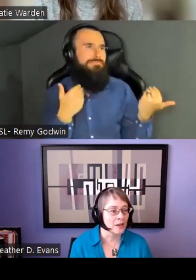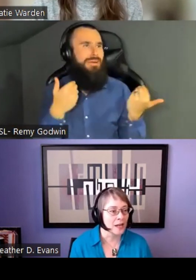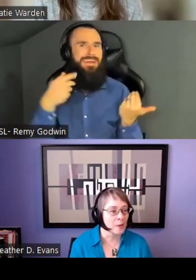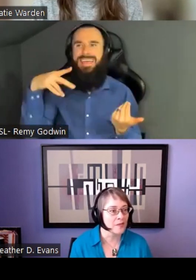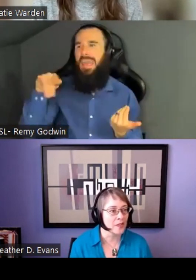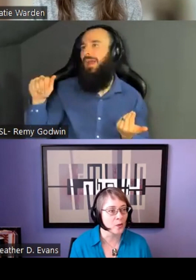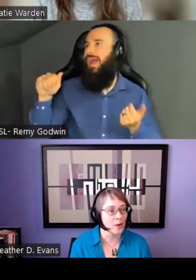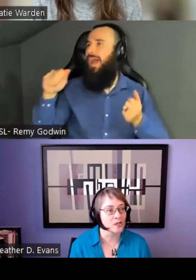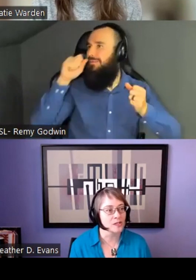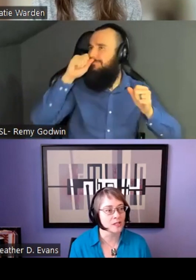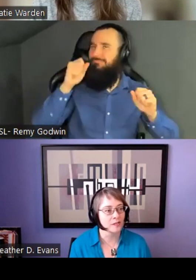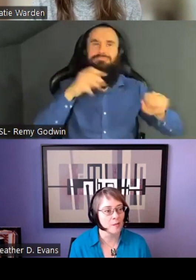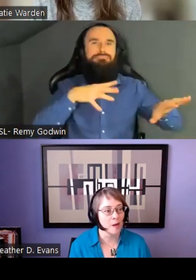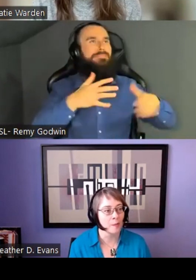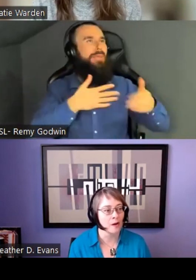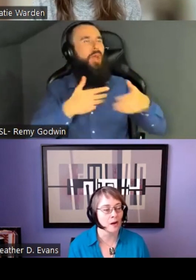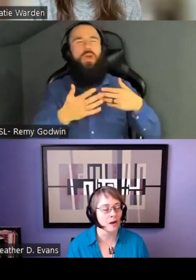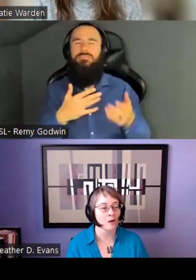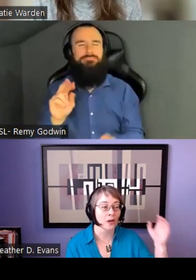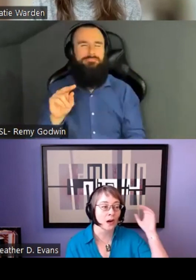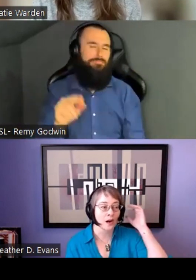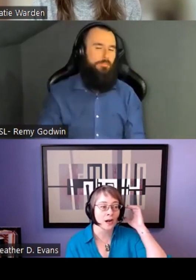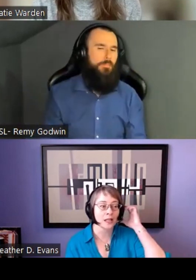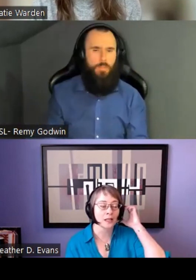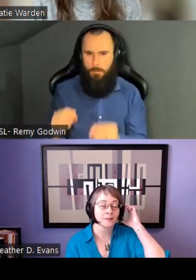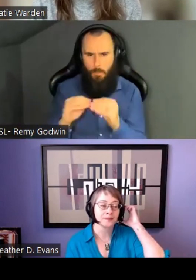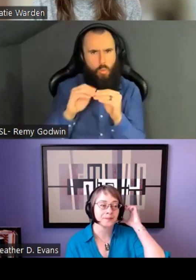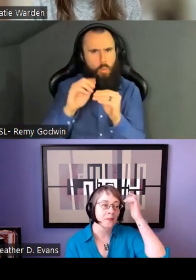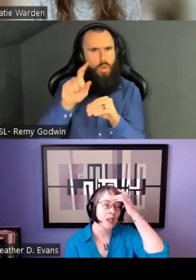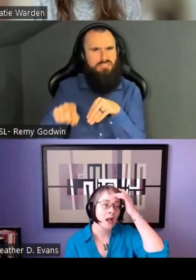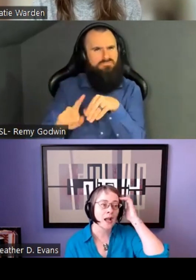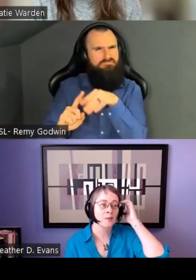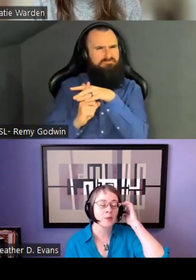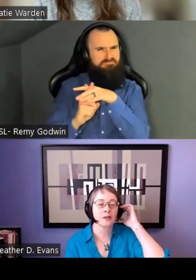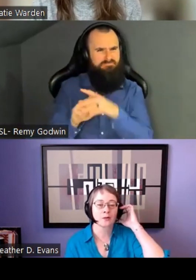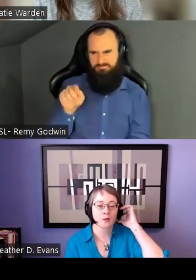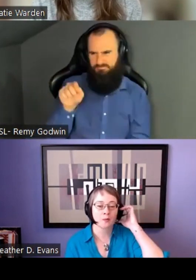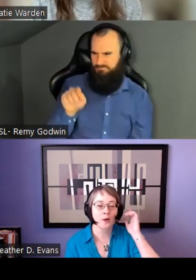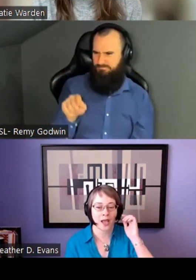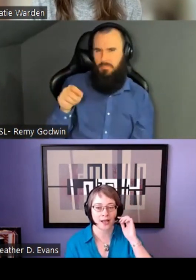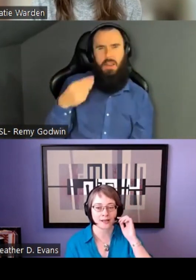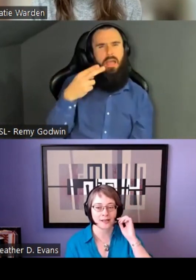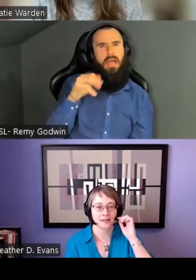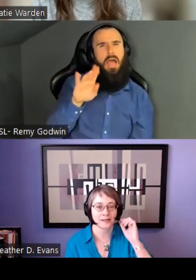A couple of other questions that have come up are regarding hybrid or remote access